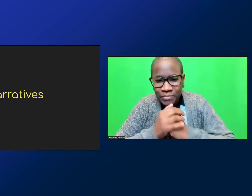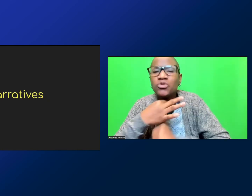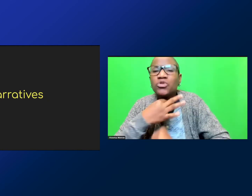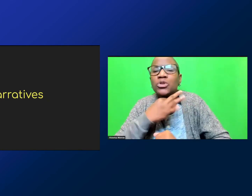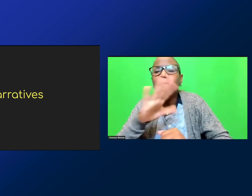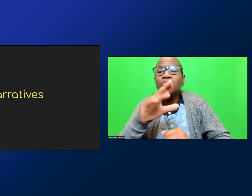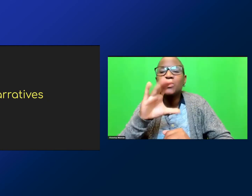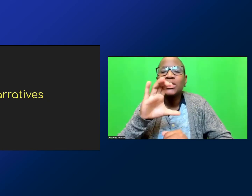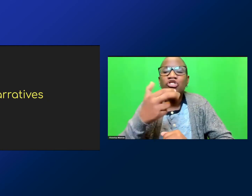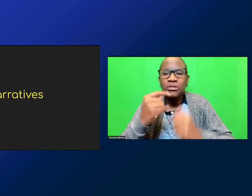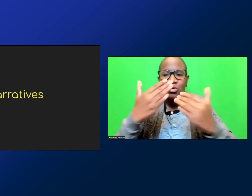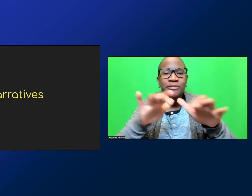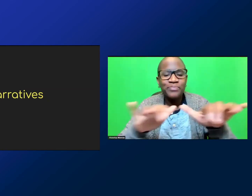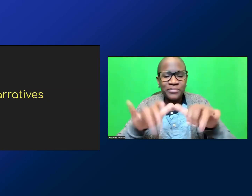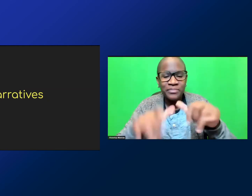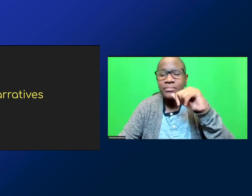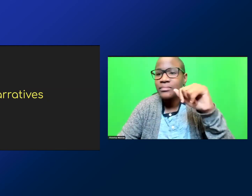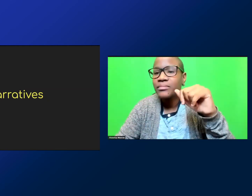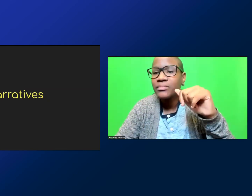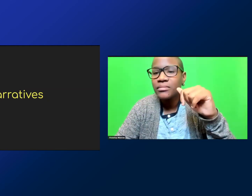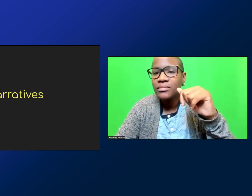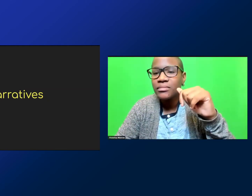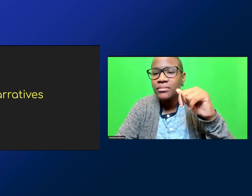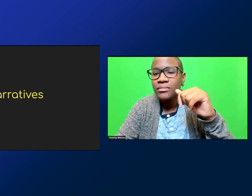narratives most awfully often center so please share your answers in the chat